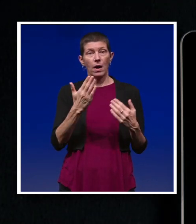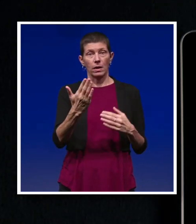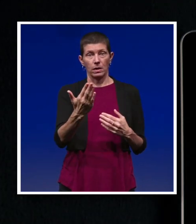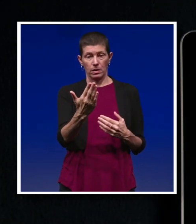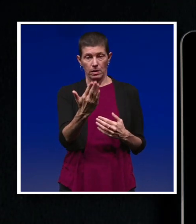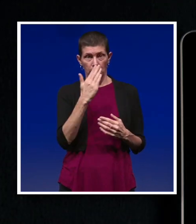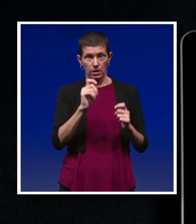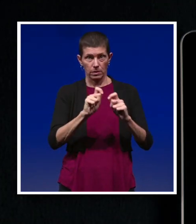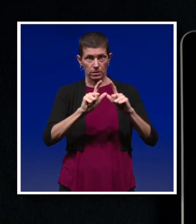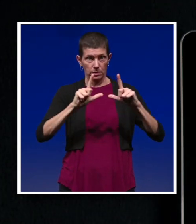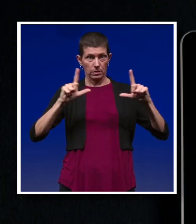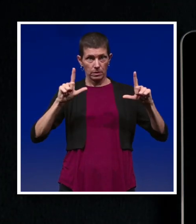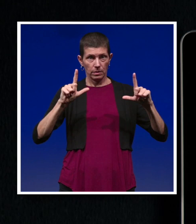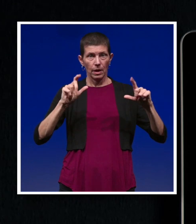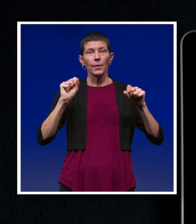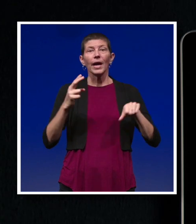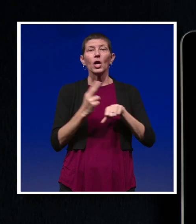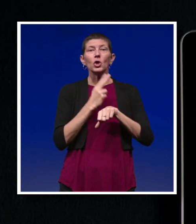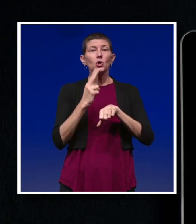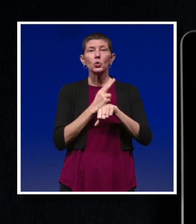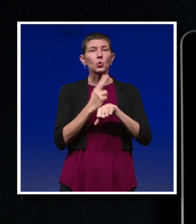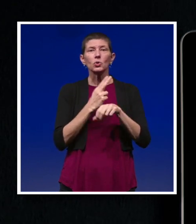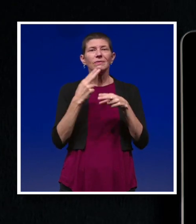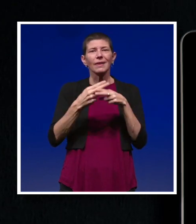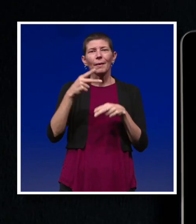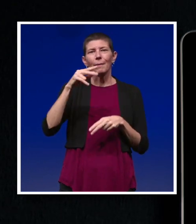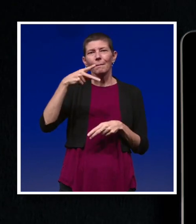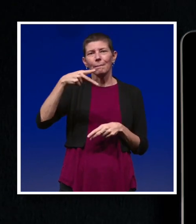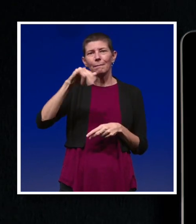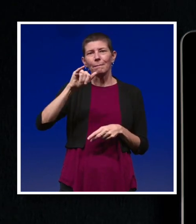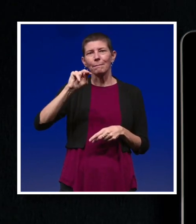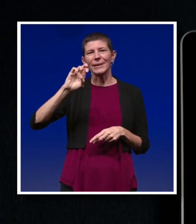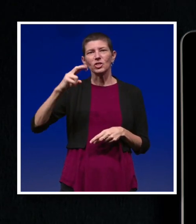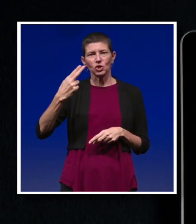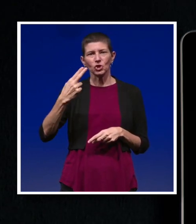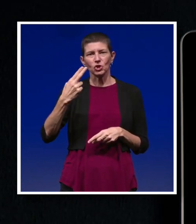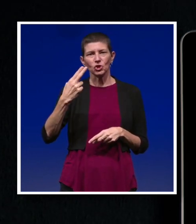If you want to zoom in on an item, you can utilize a gesture we call "pinch."